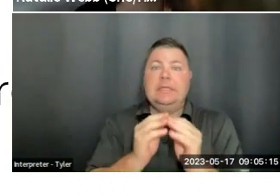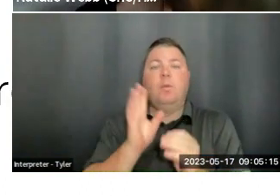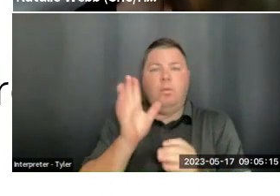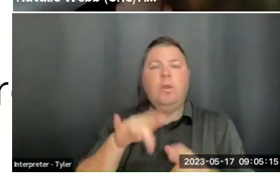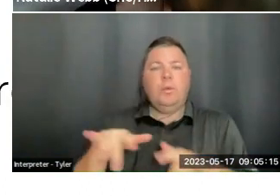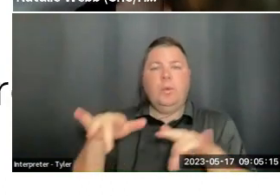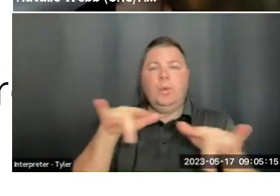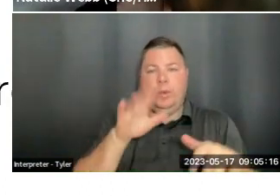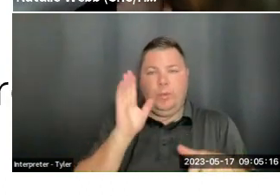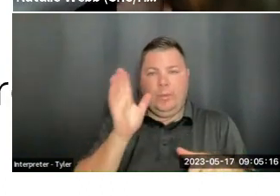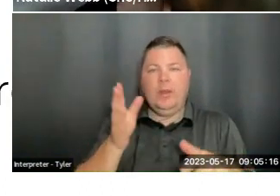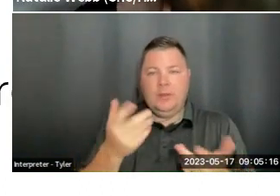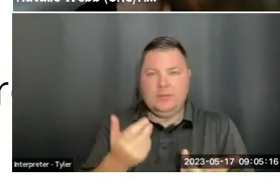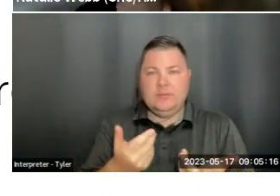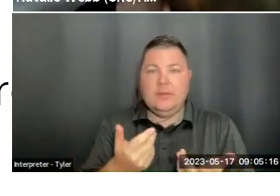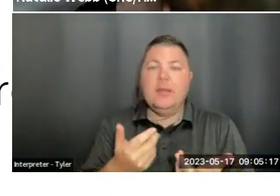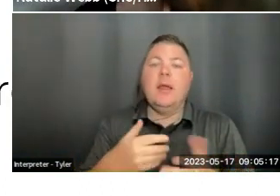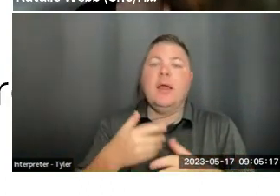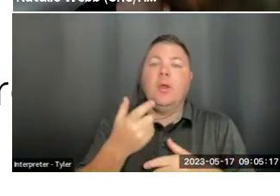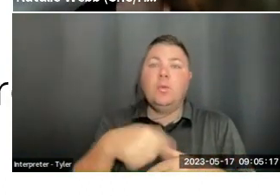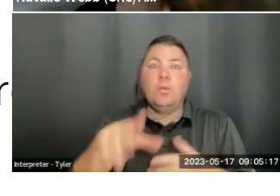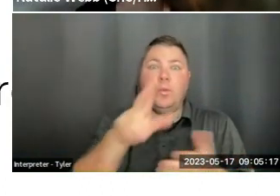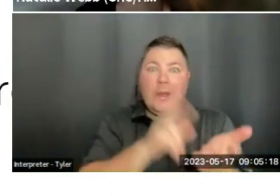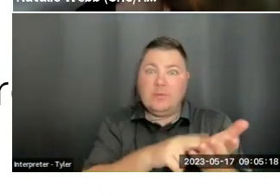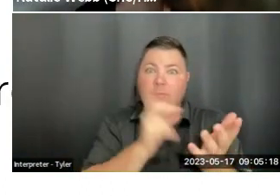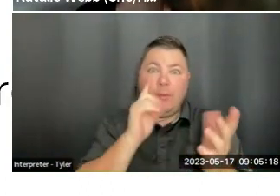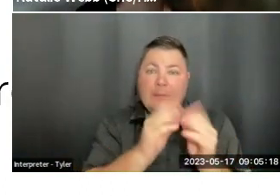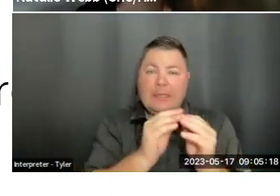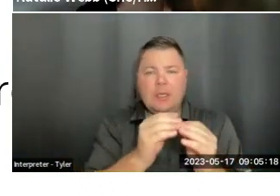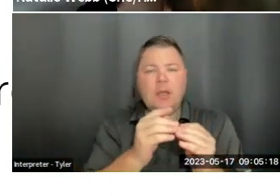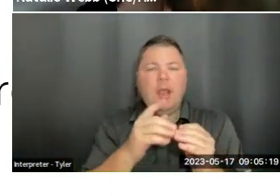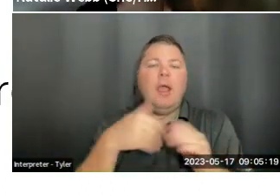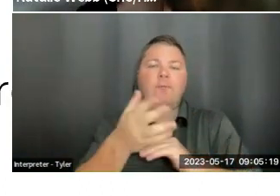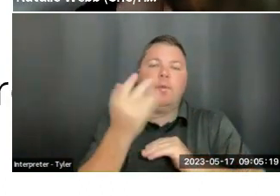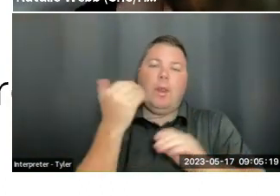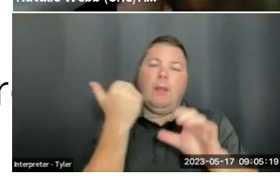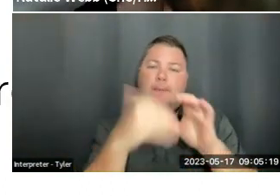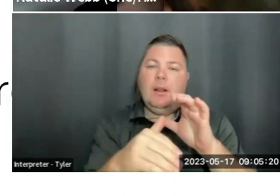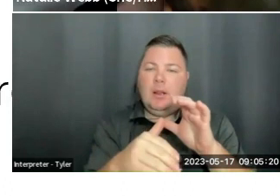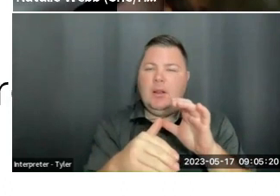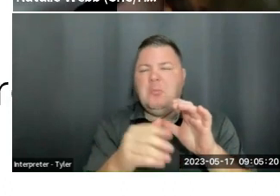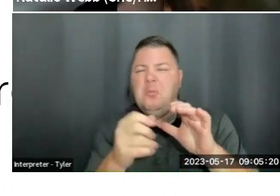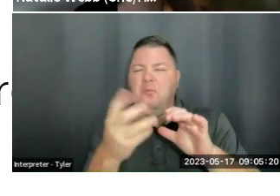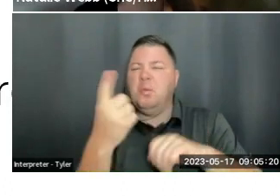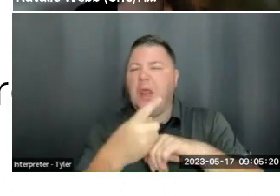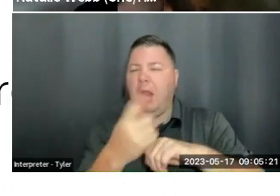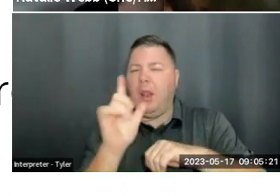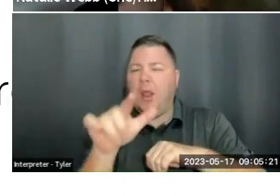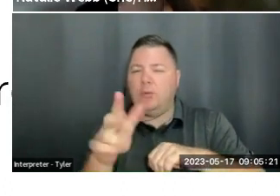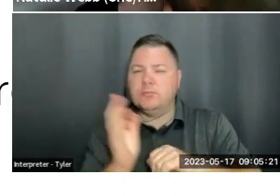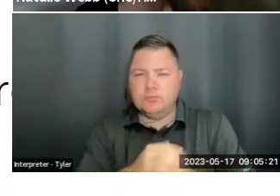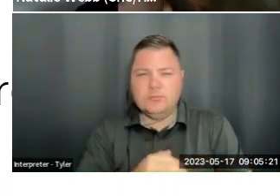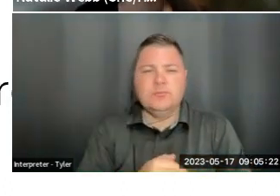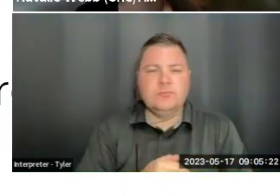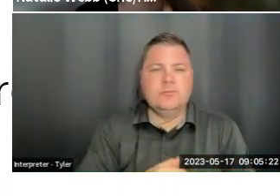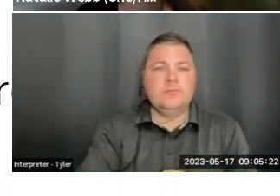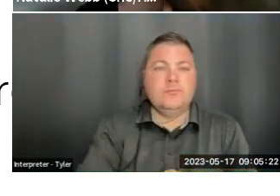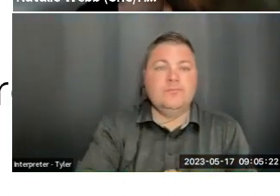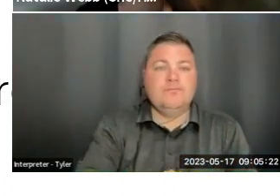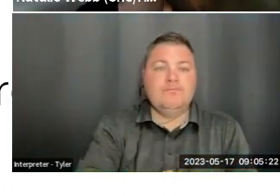Some general reminders to start us off: The webinar will be recorded and e-mailed to all registrants within a